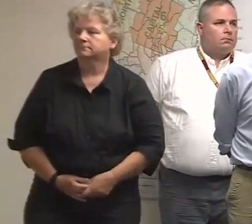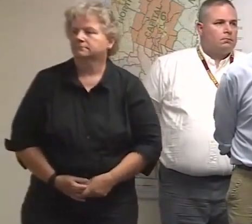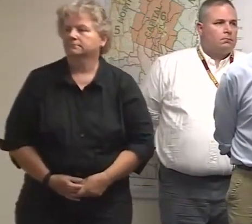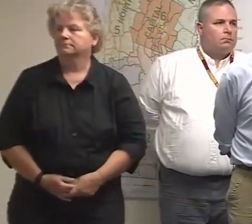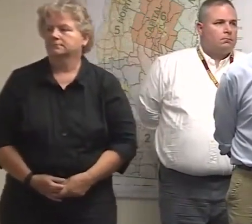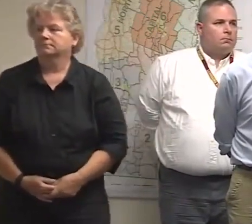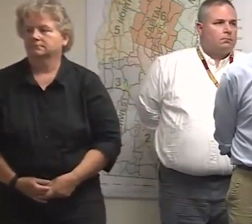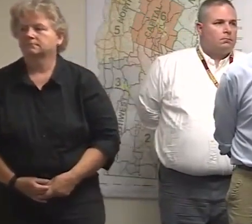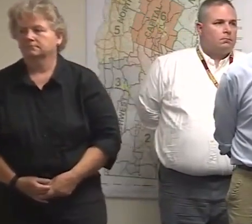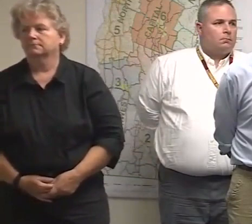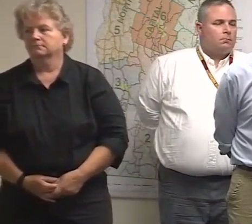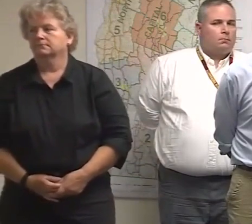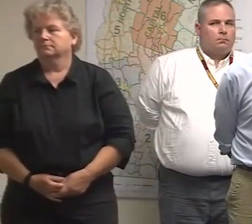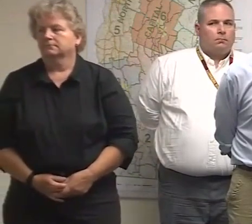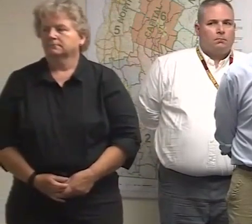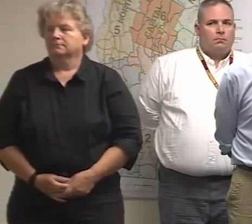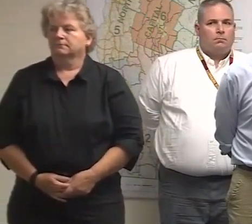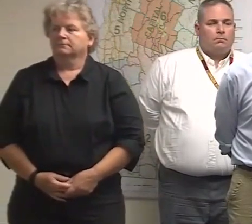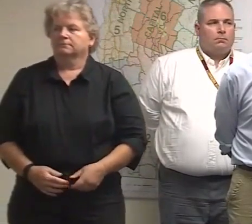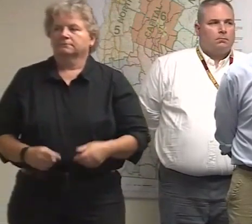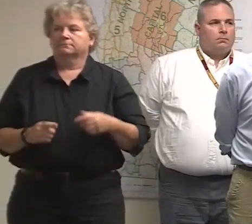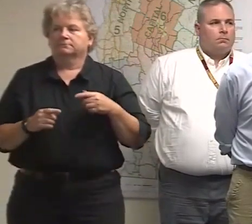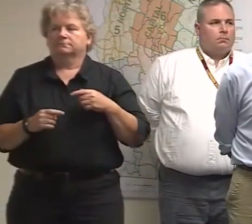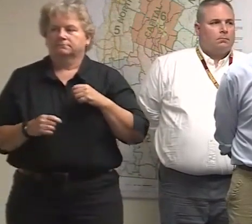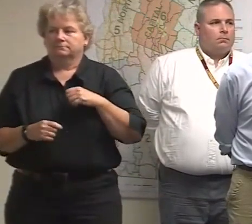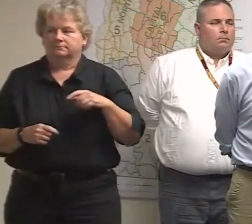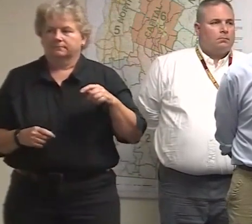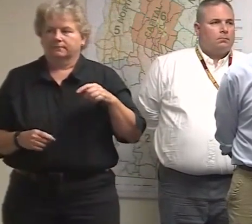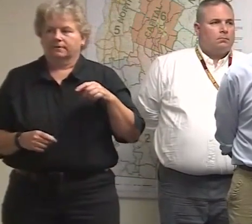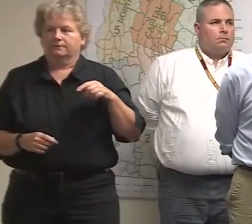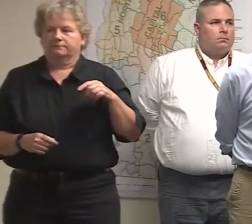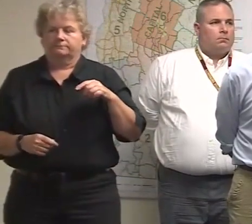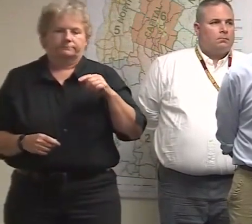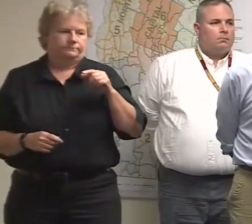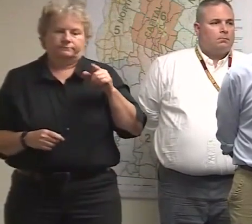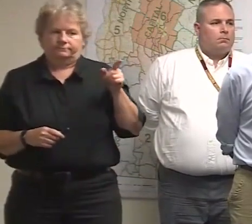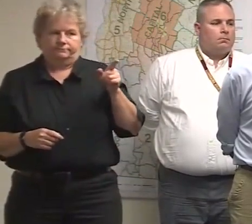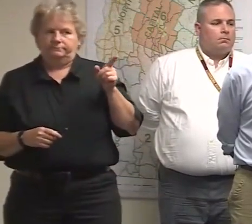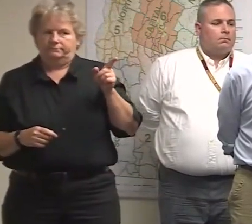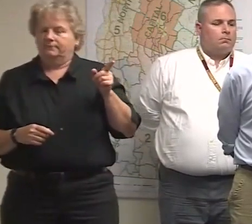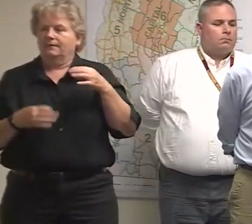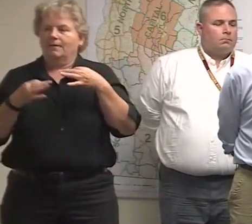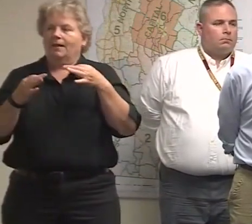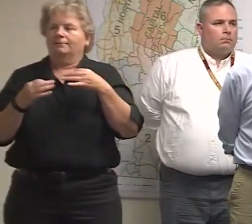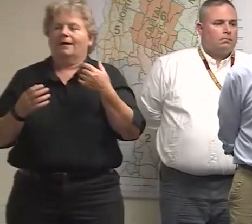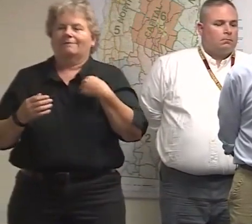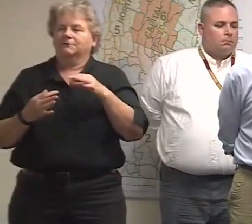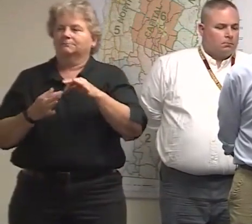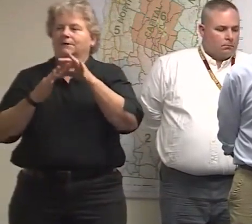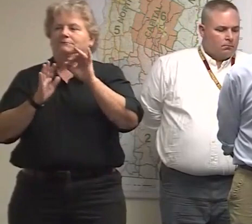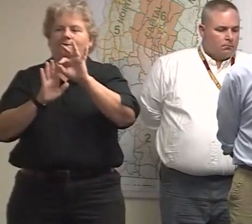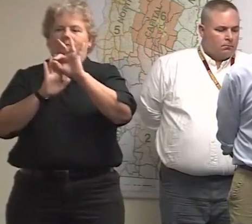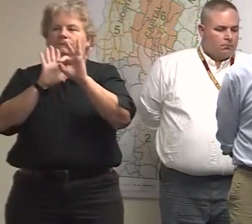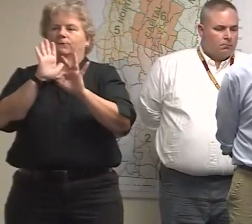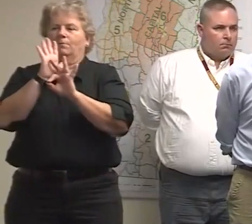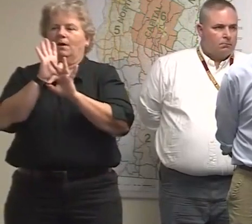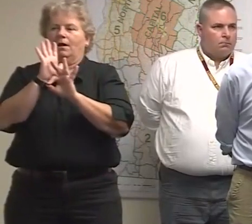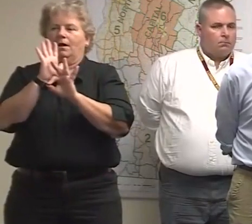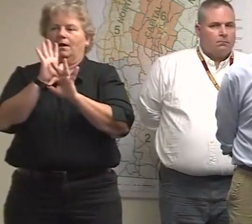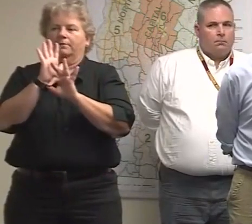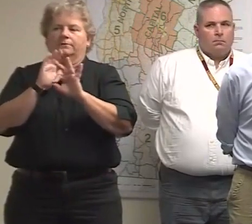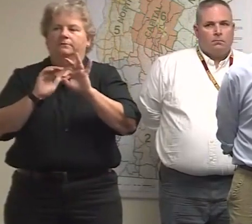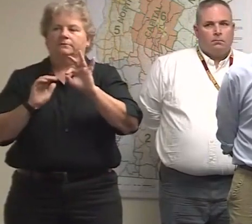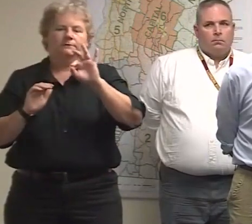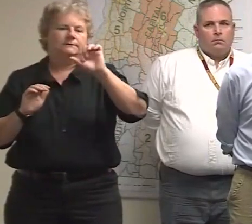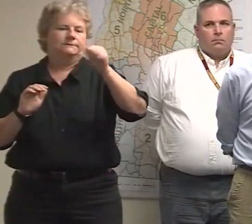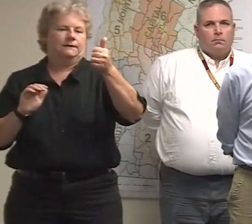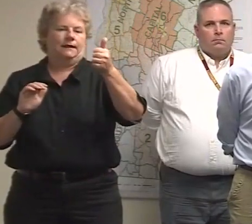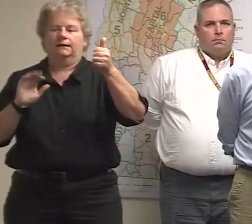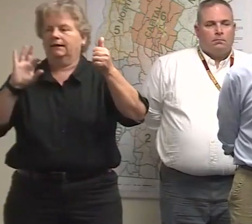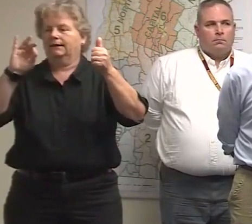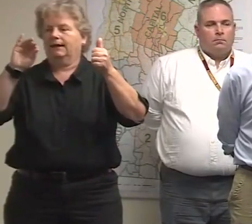THERE’S A THRESHOLD WHERE MATCH BECOMES A 10% MATCH AS OPPOSED TO A 25% MATCH WILL DETERMINE WHETHER OR NOT WE EXCEED THAT THRESHOLD.